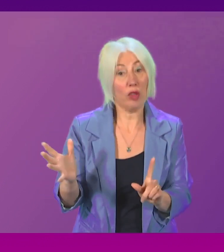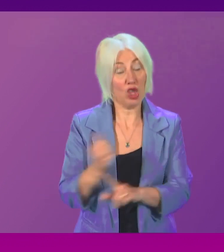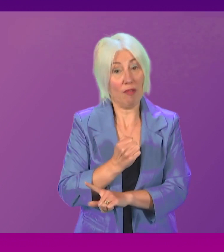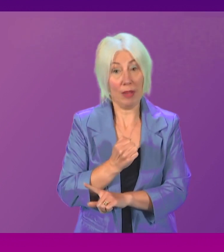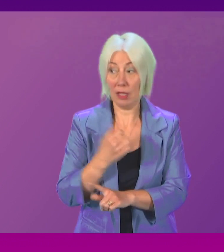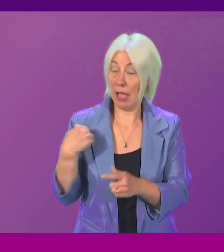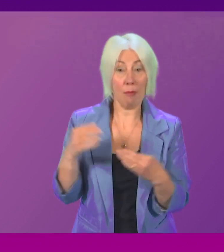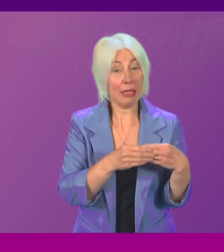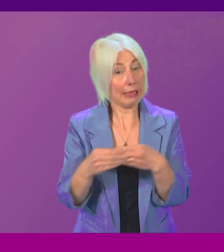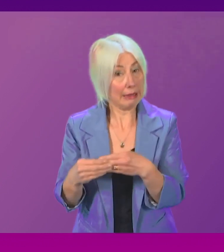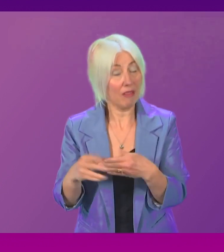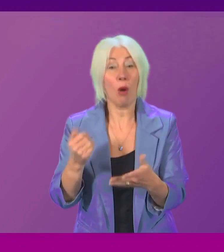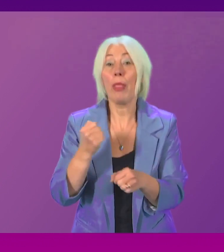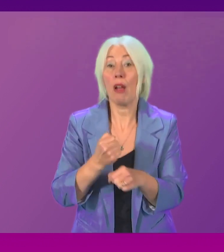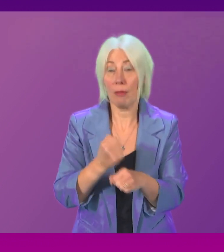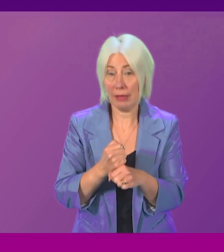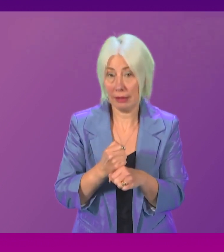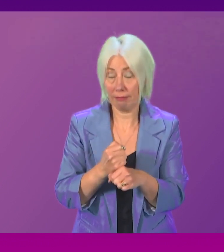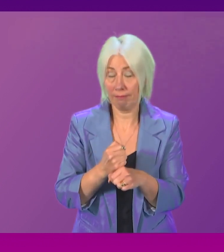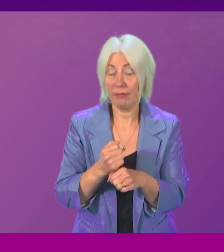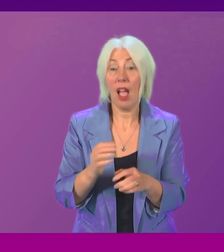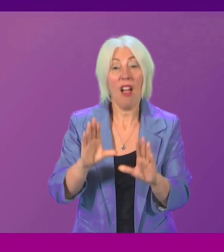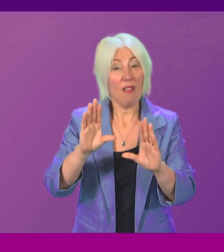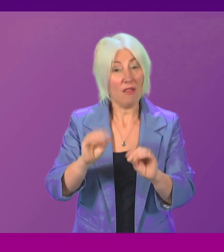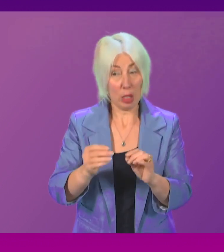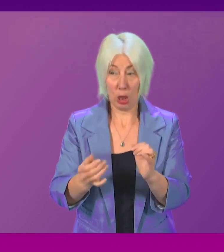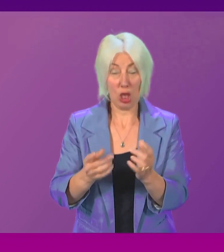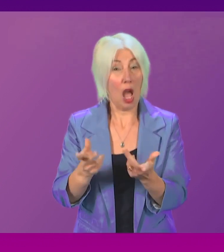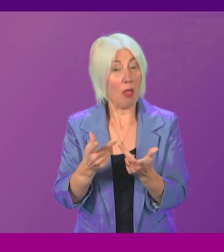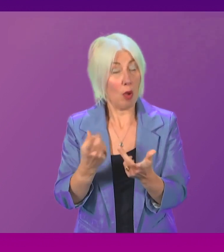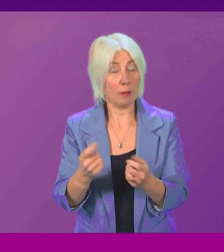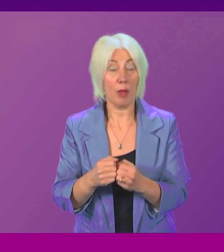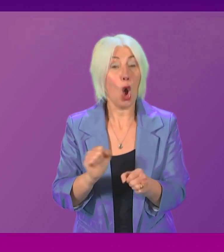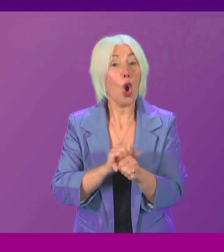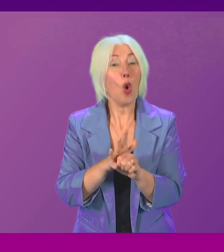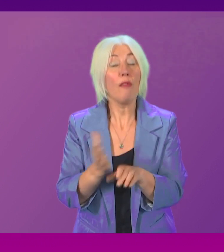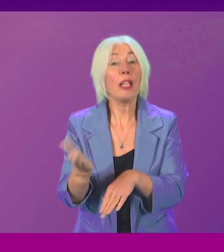I will end on another one, because it is related to the Covid recovery and has been achieved